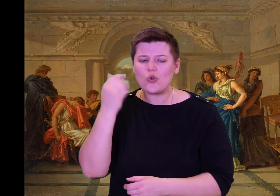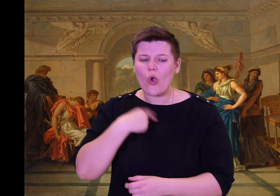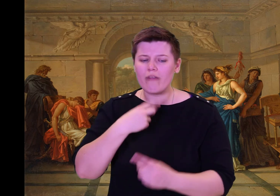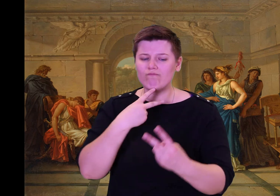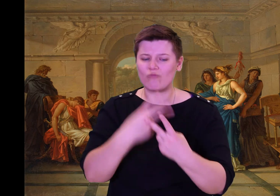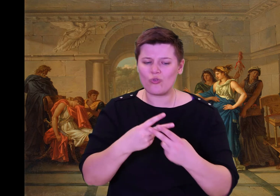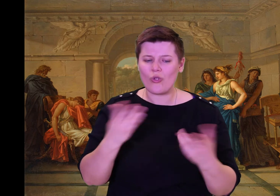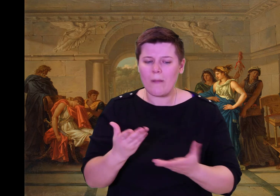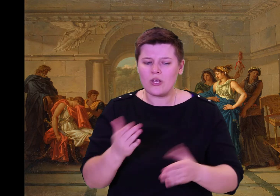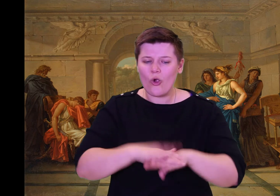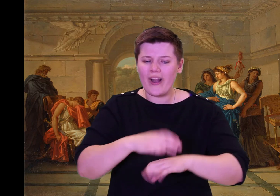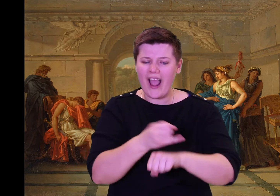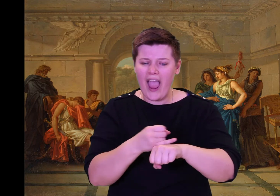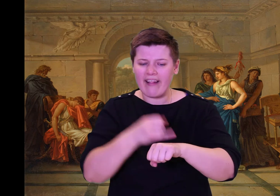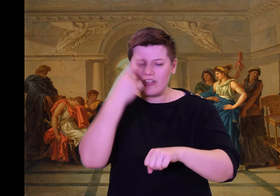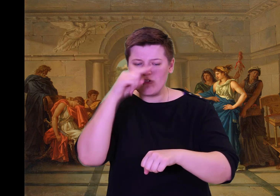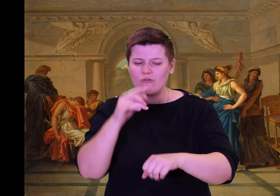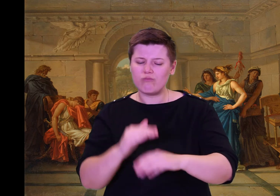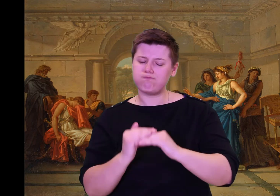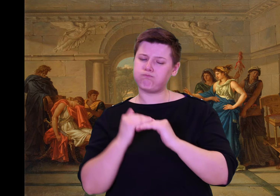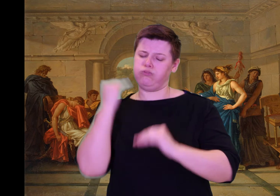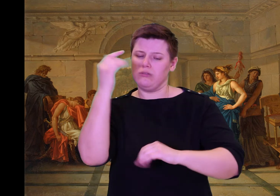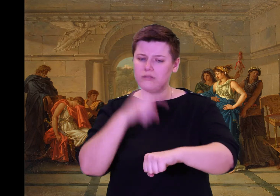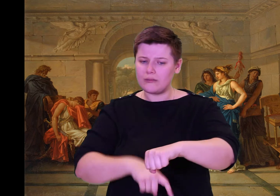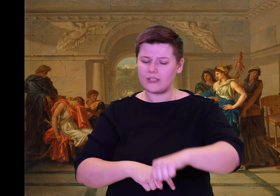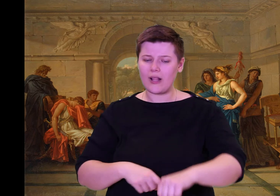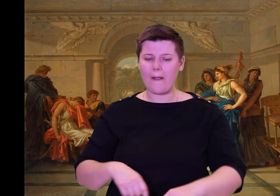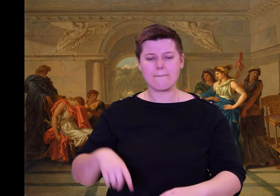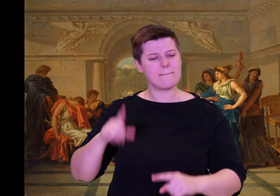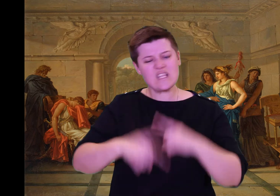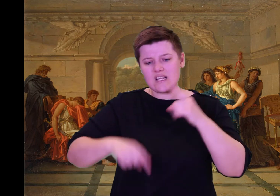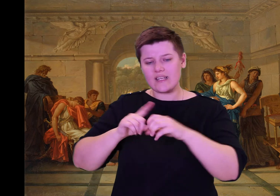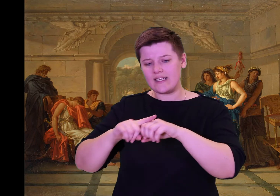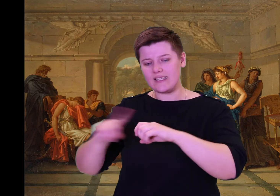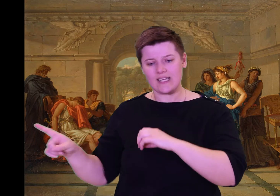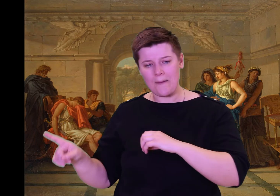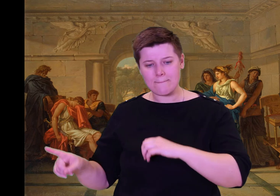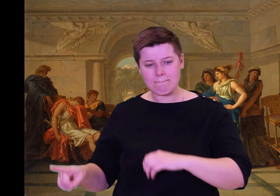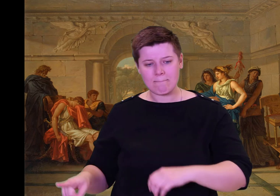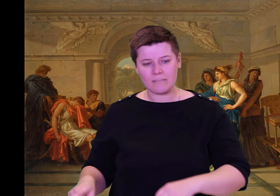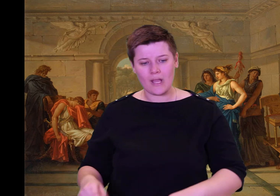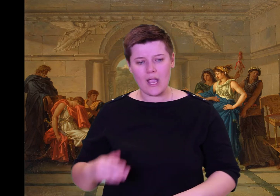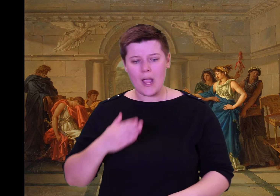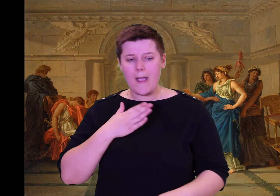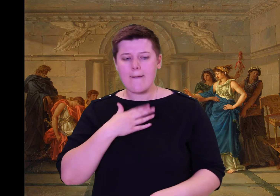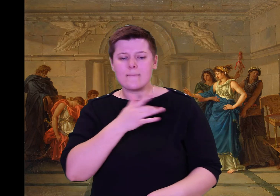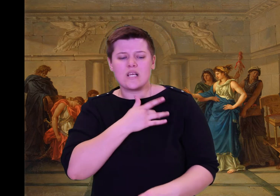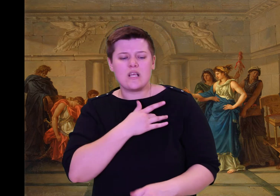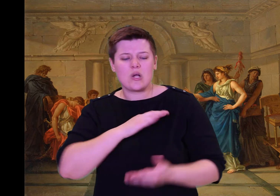with you and taught you to lurk and capture me against my will?